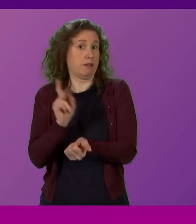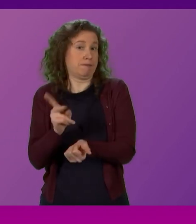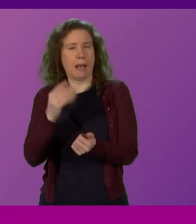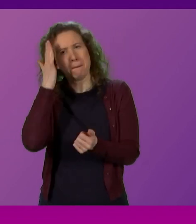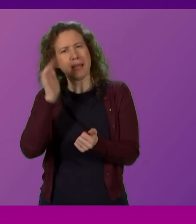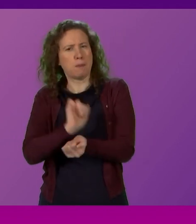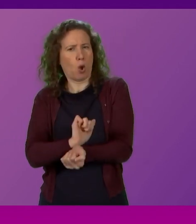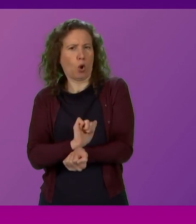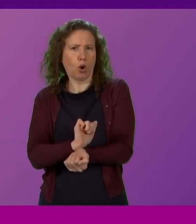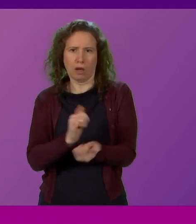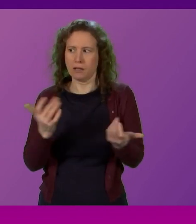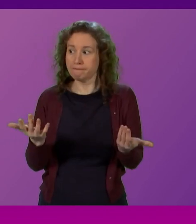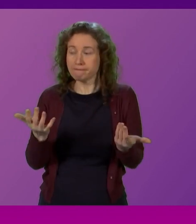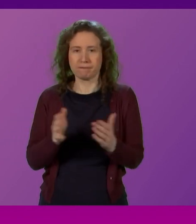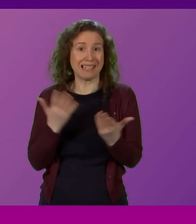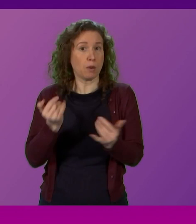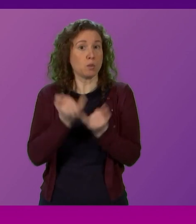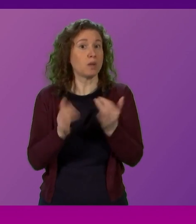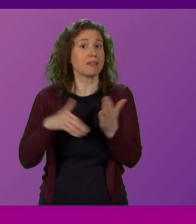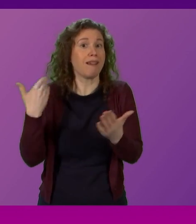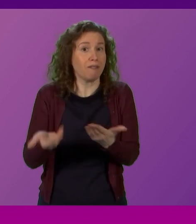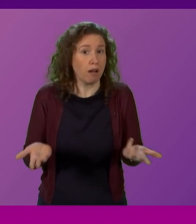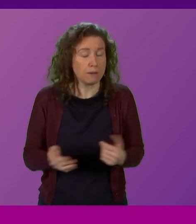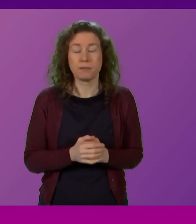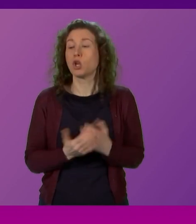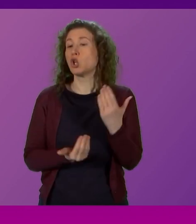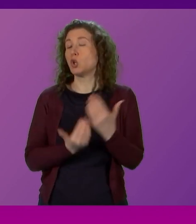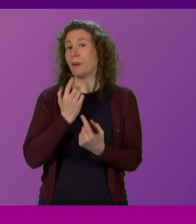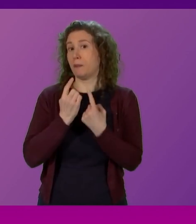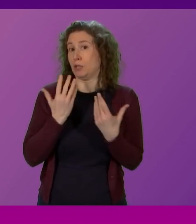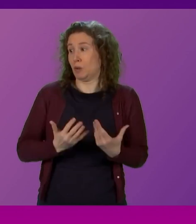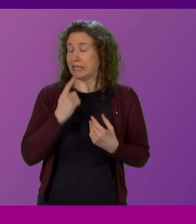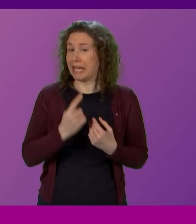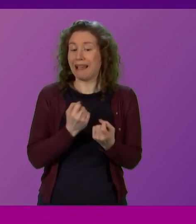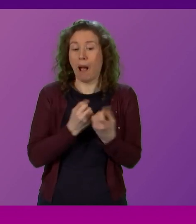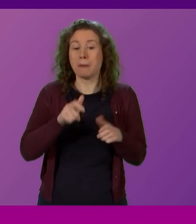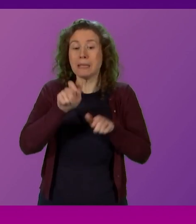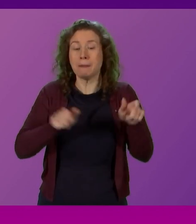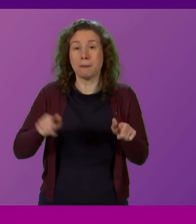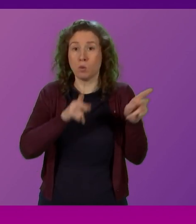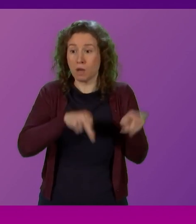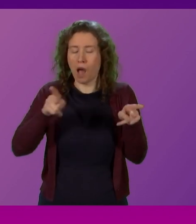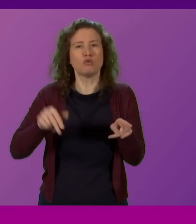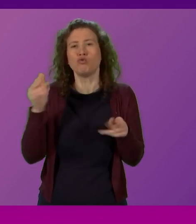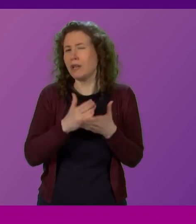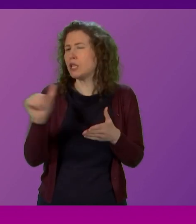New reports out today state that the number of avoidable deaths occurring in Scotland is now 60 people a week.